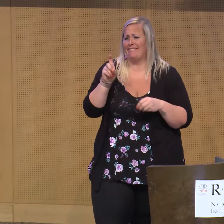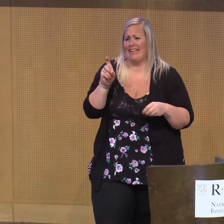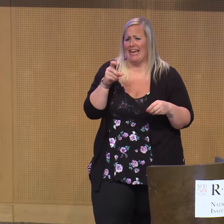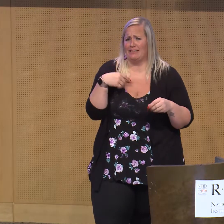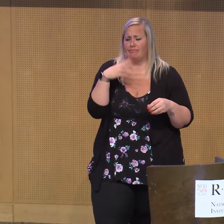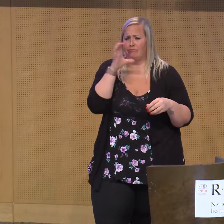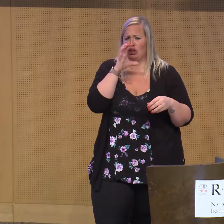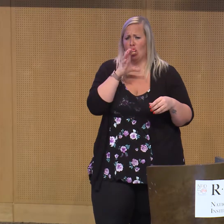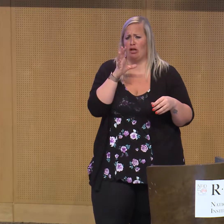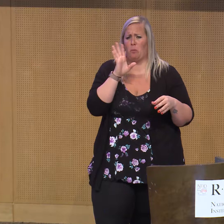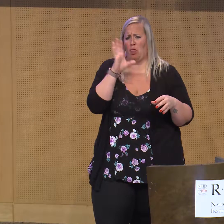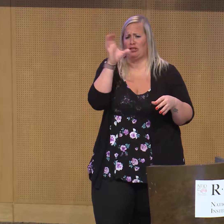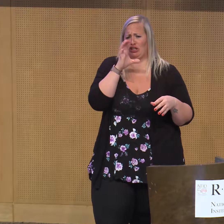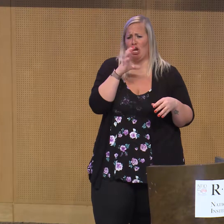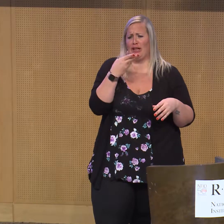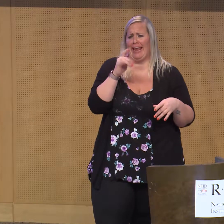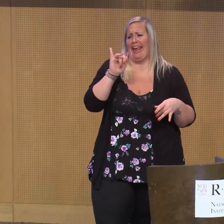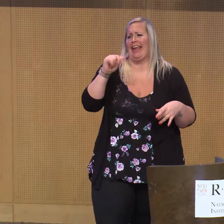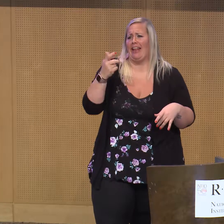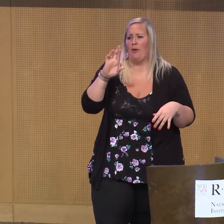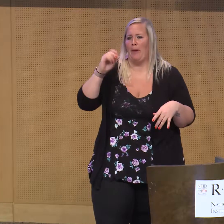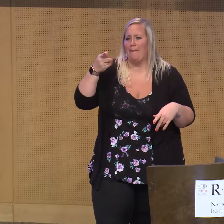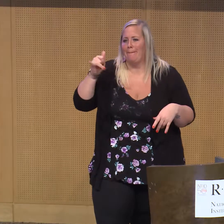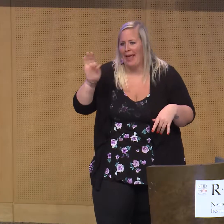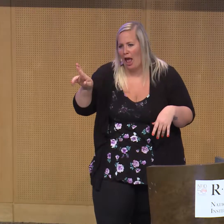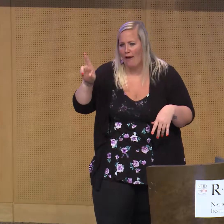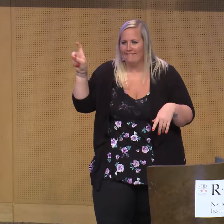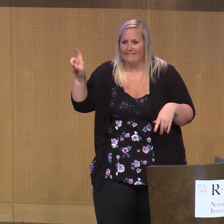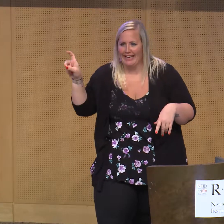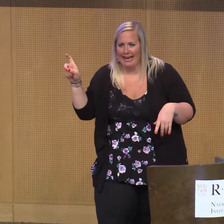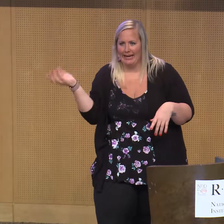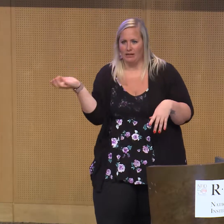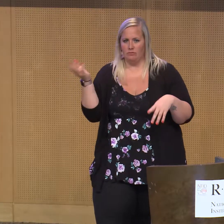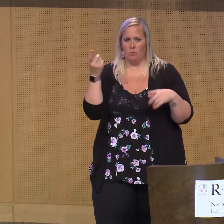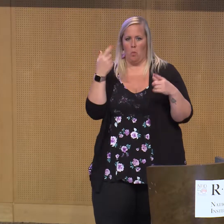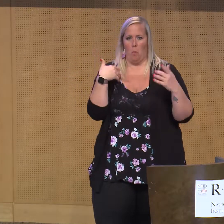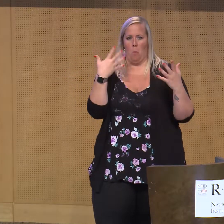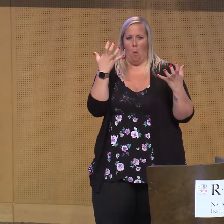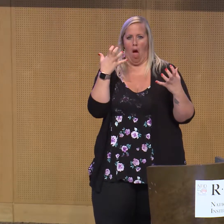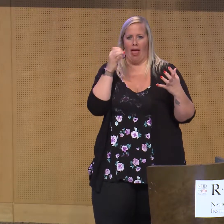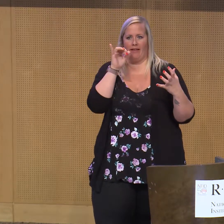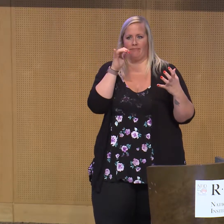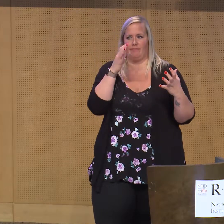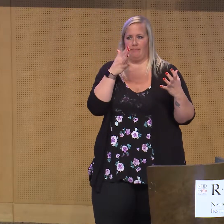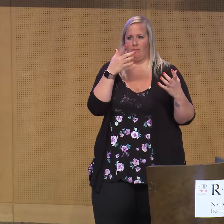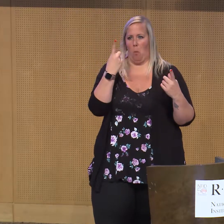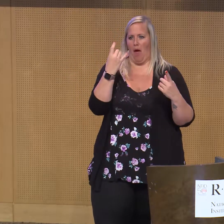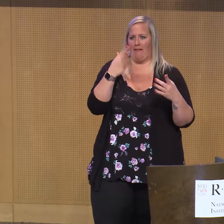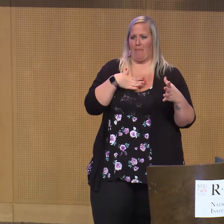So if you're a heating and repair company or if you're looking for a heating and repair company in Phoenix,